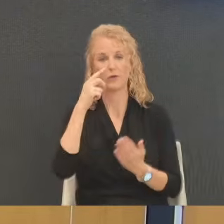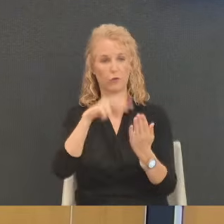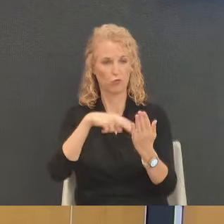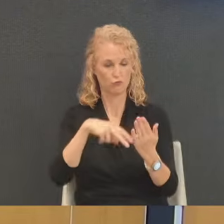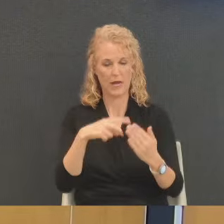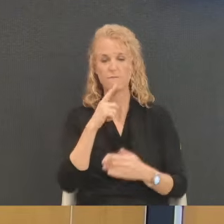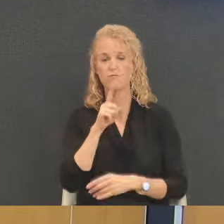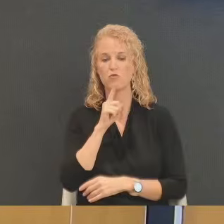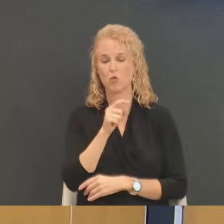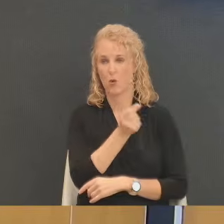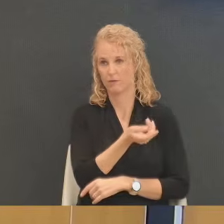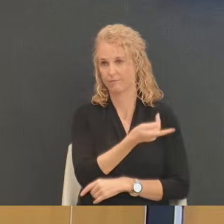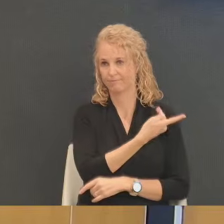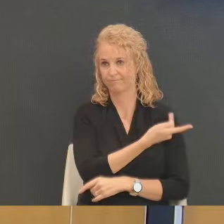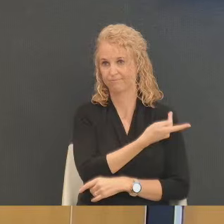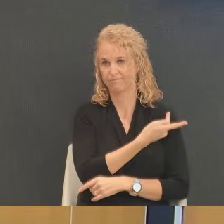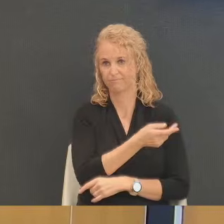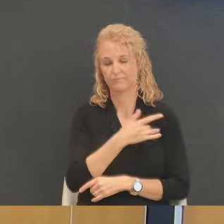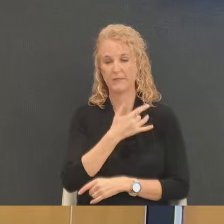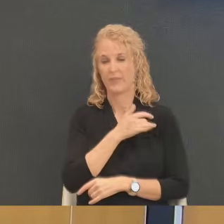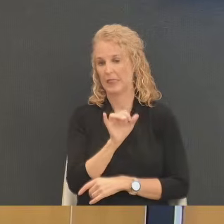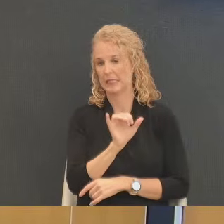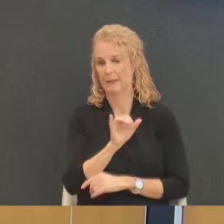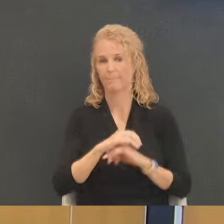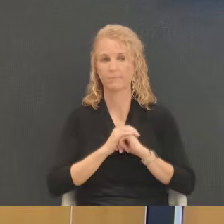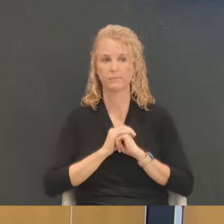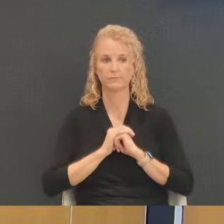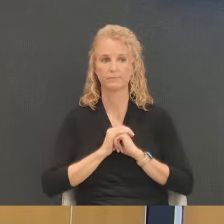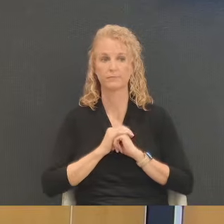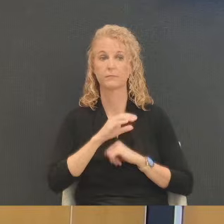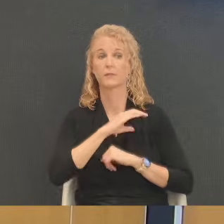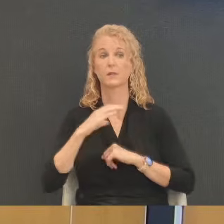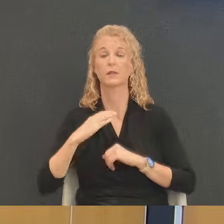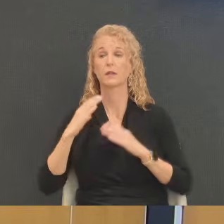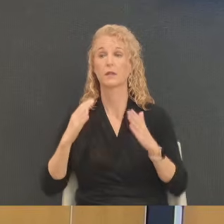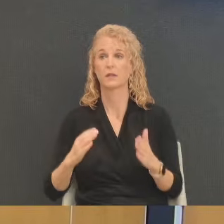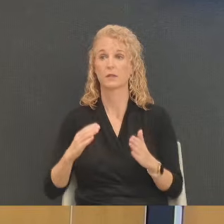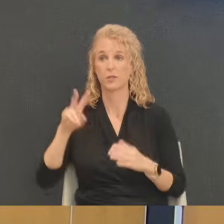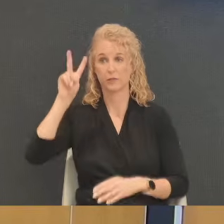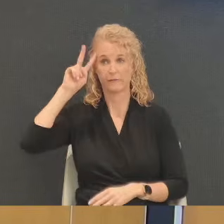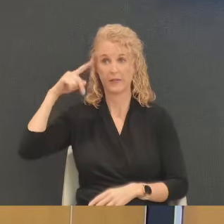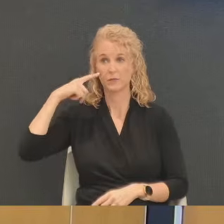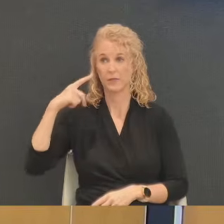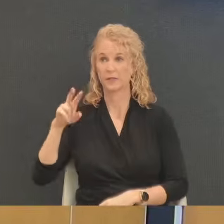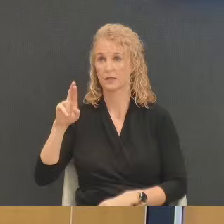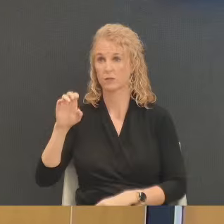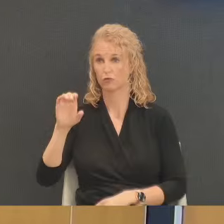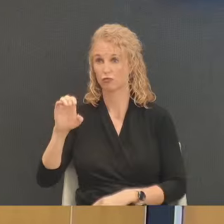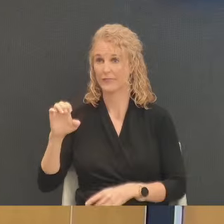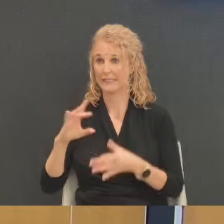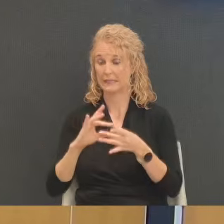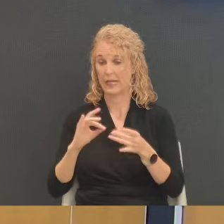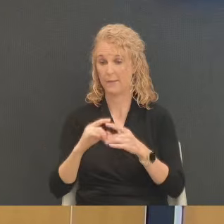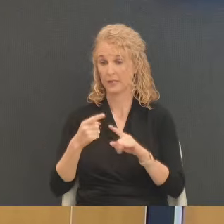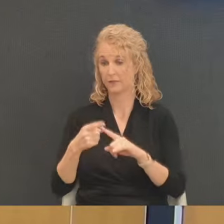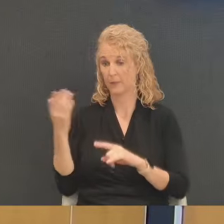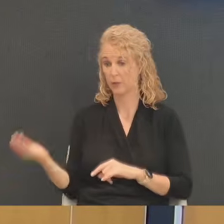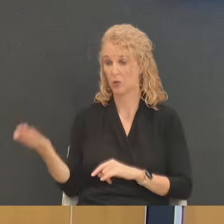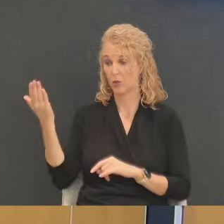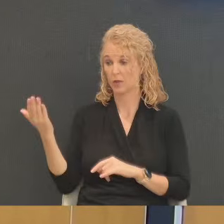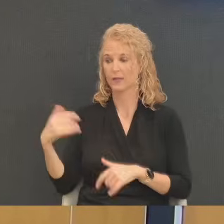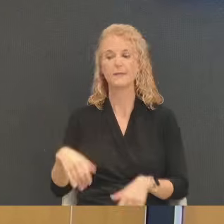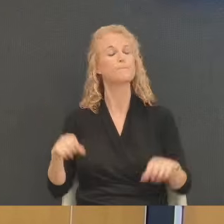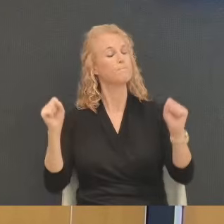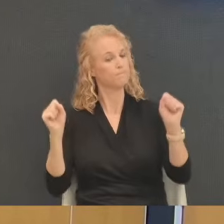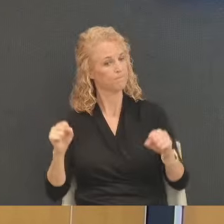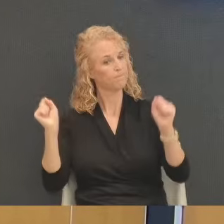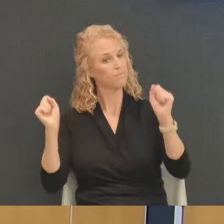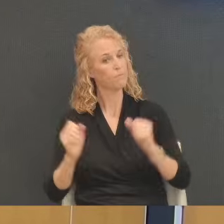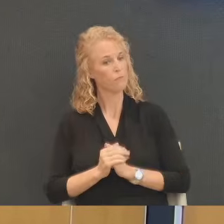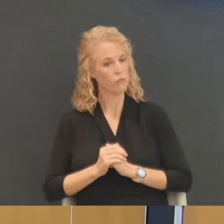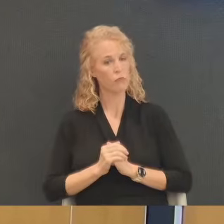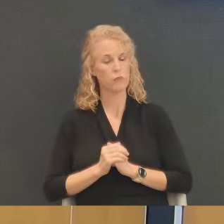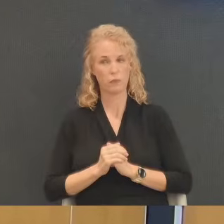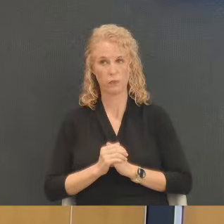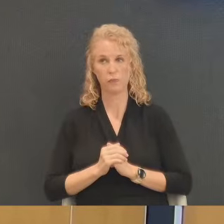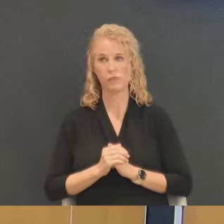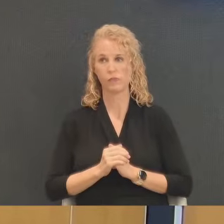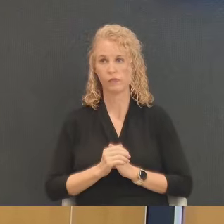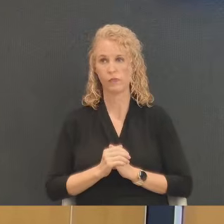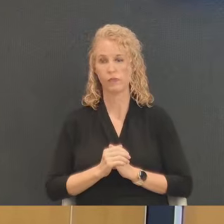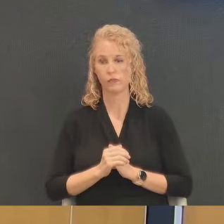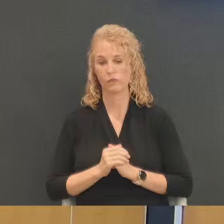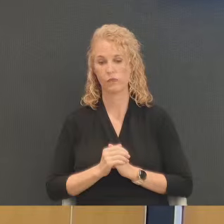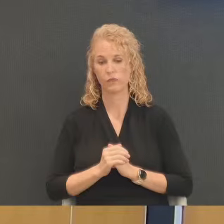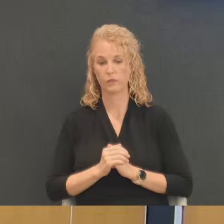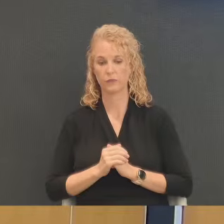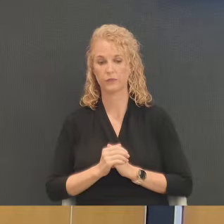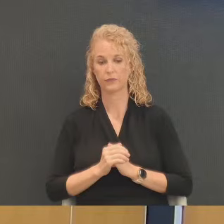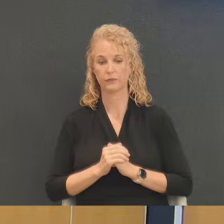would also Commissioner Vice President Ree, you have comments? Yes, I do have comments. one other